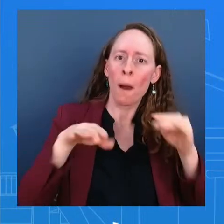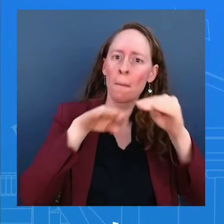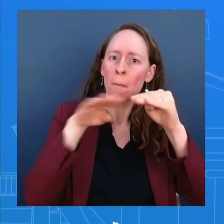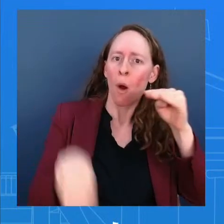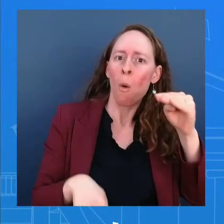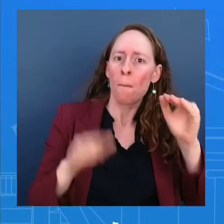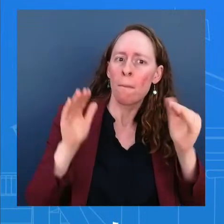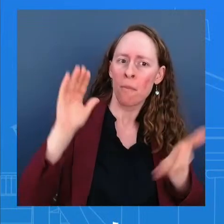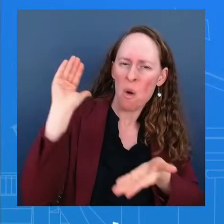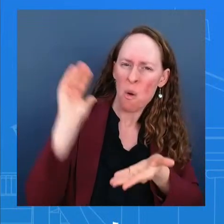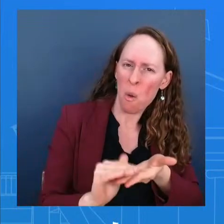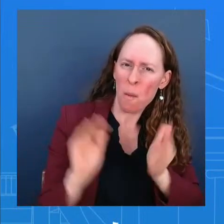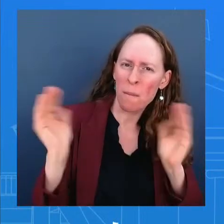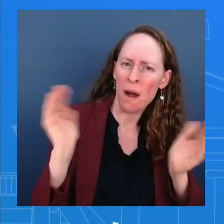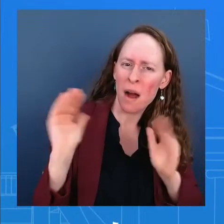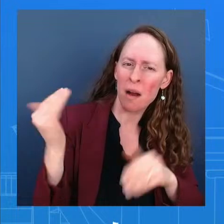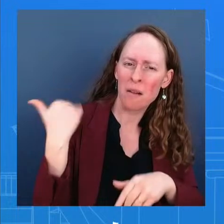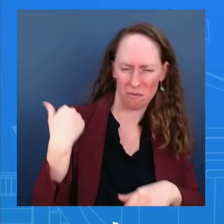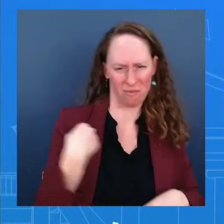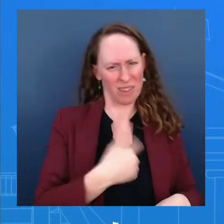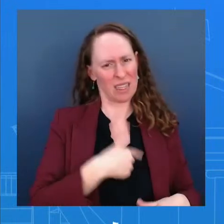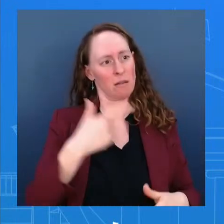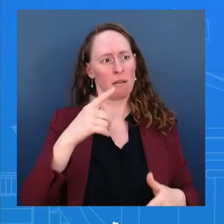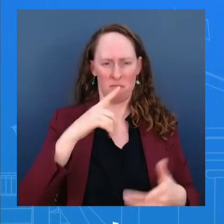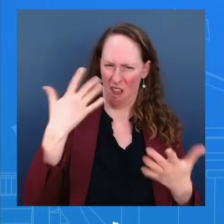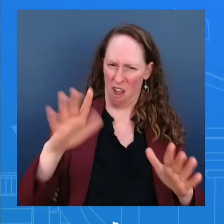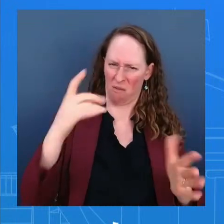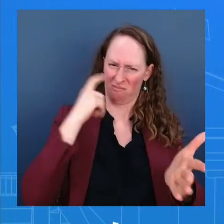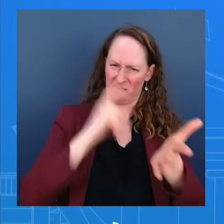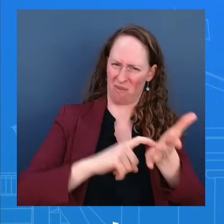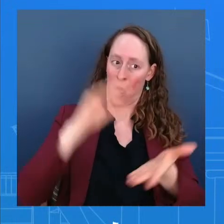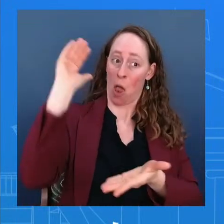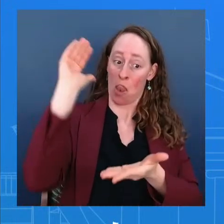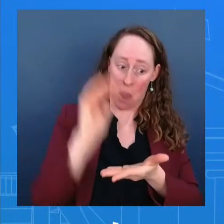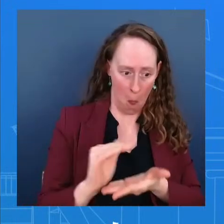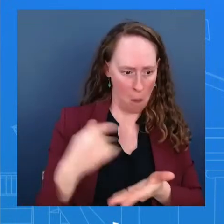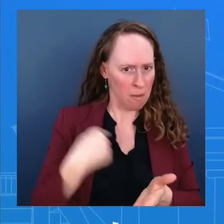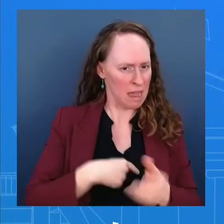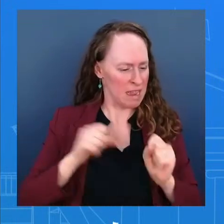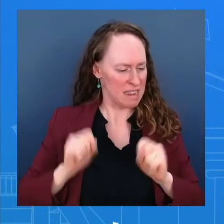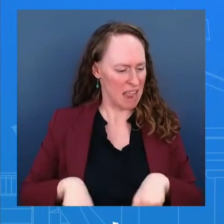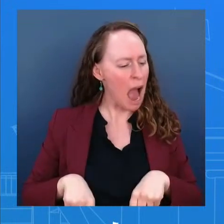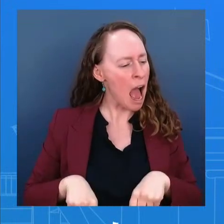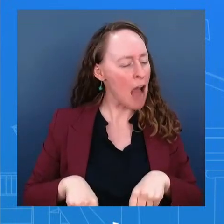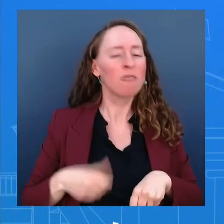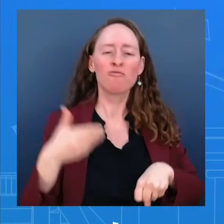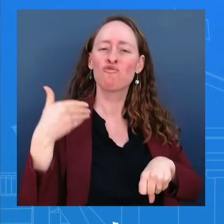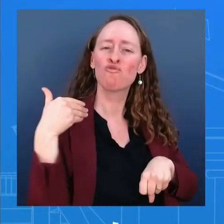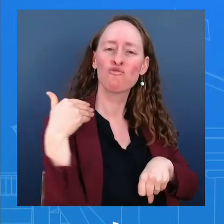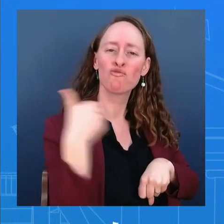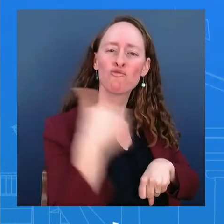and that is the reason for why now, because President Biden was not going to impose sanctions